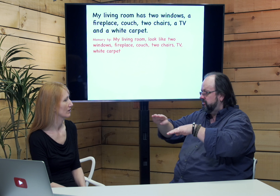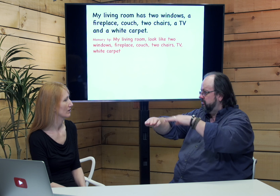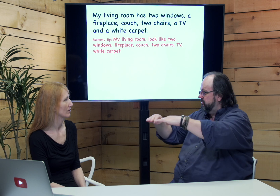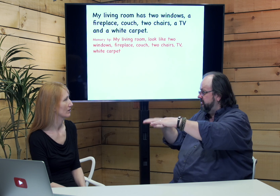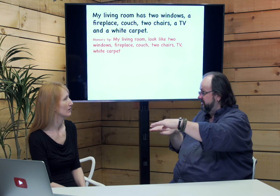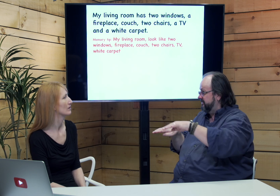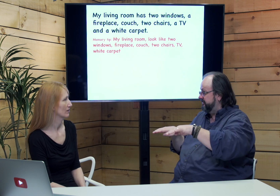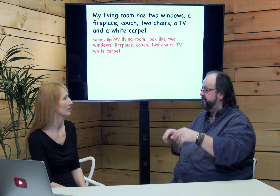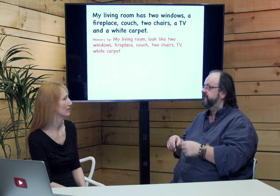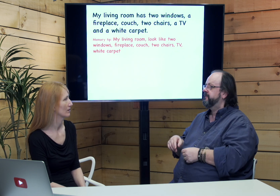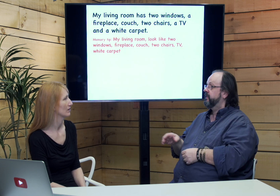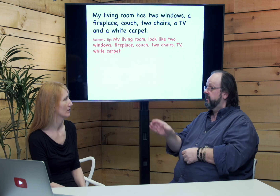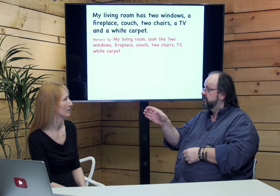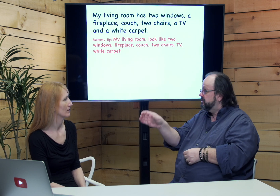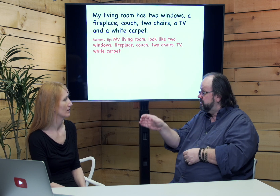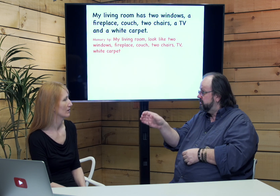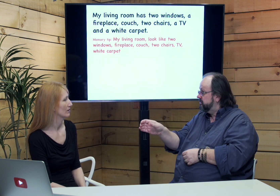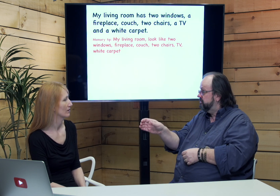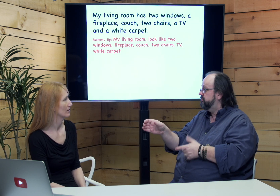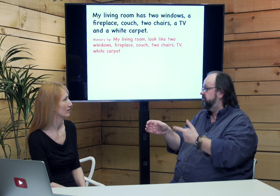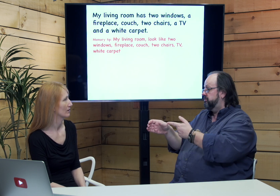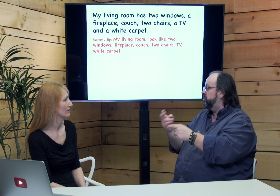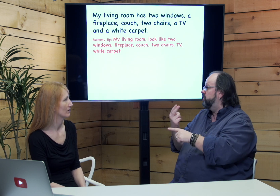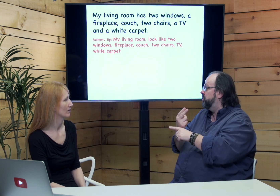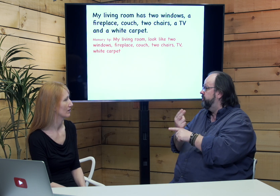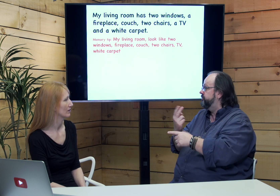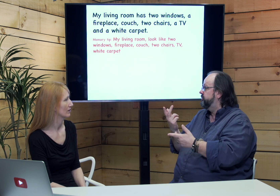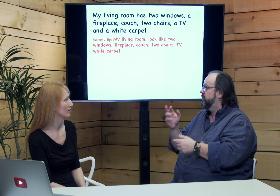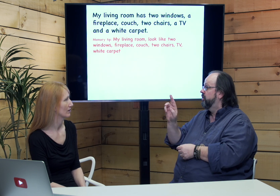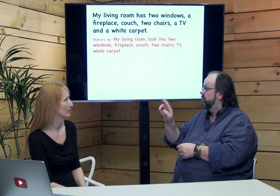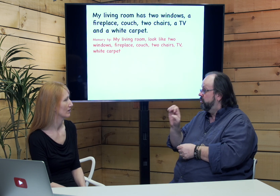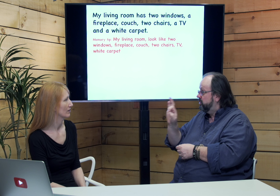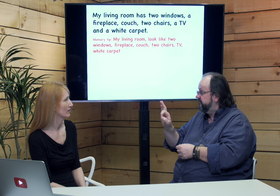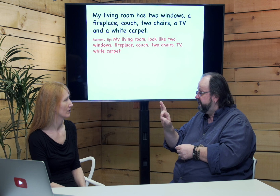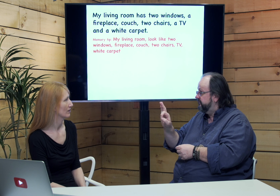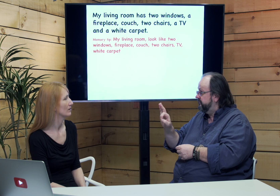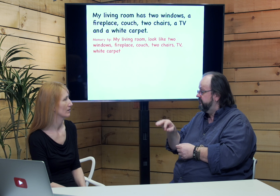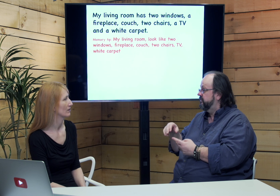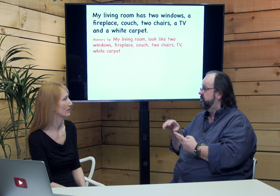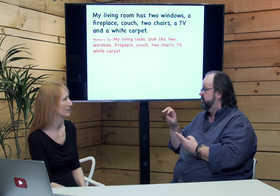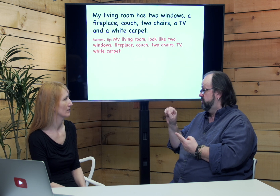You would use your flat hand and place it where the thing you are describing is located in the room. This hand-shape is used for things like Fridge